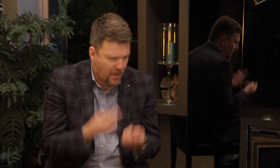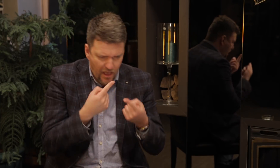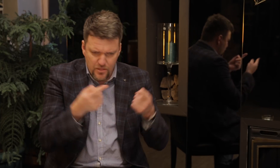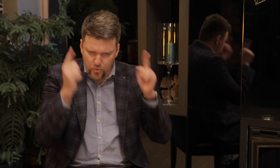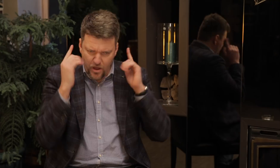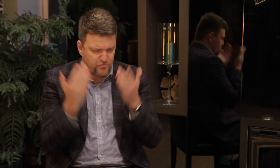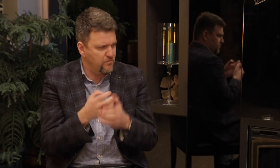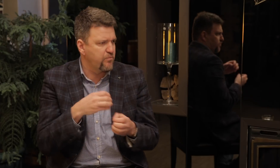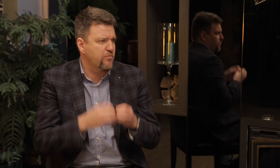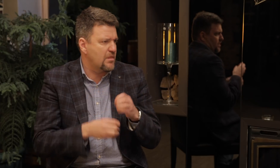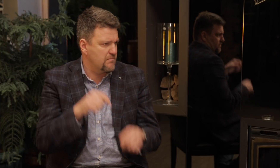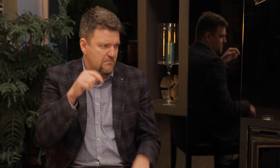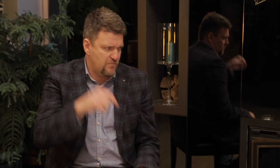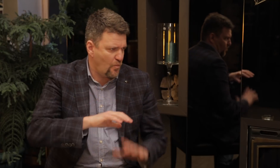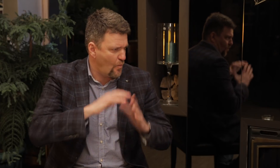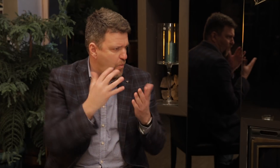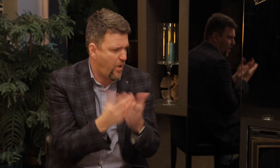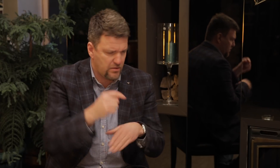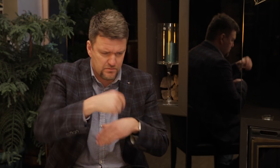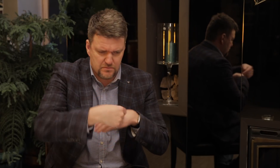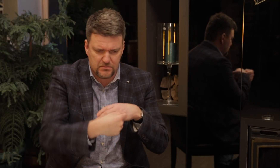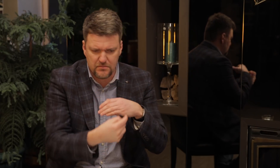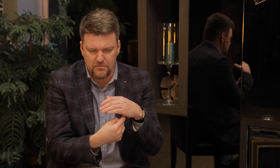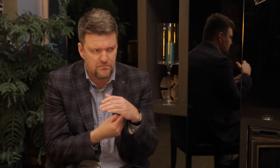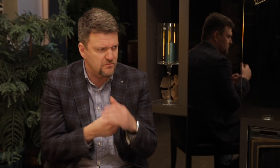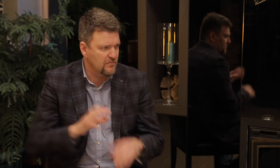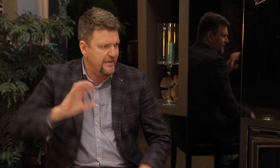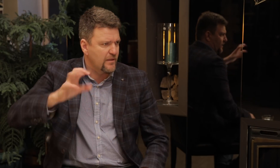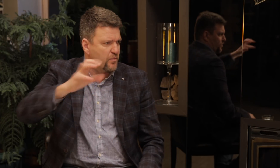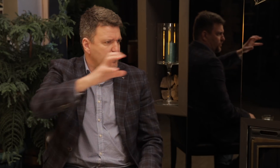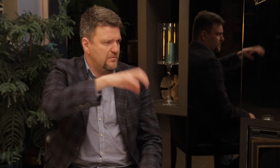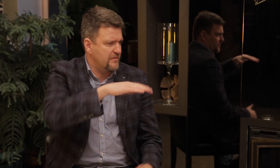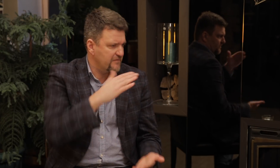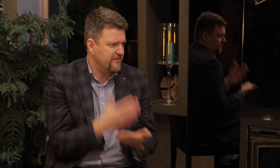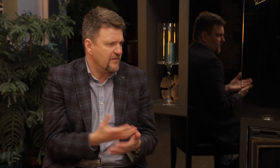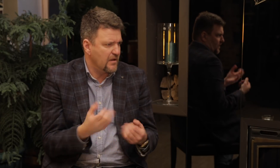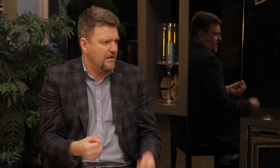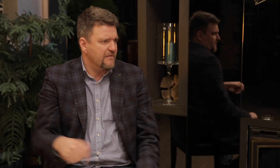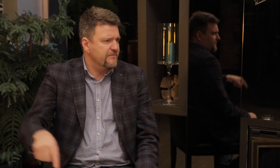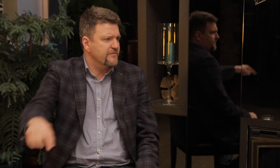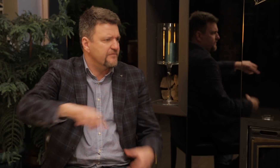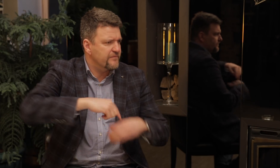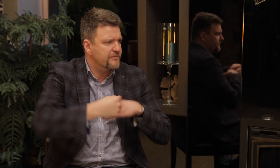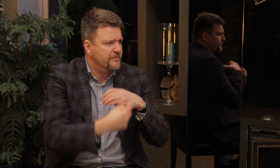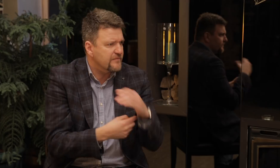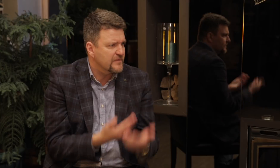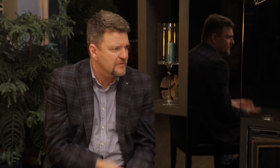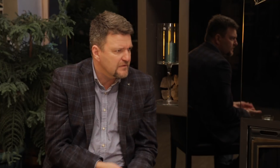The same goes for having quality education around the world. We do have facts on that.